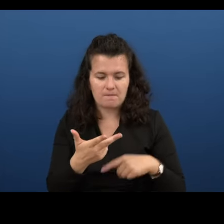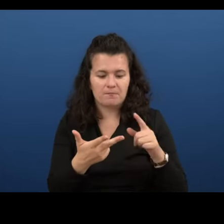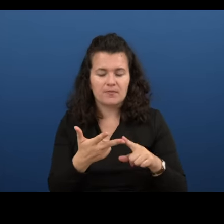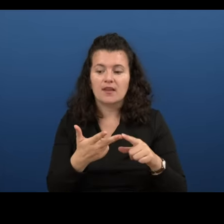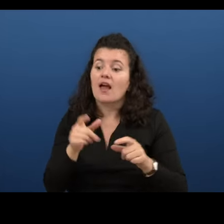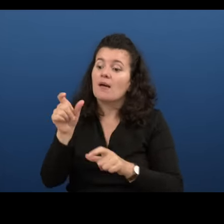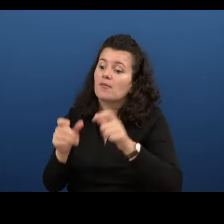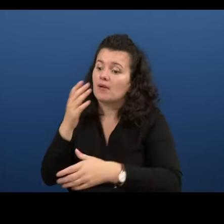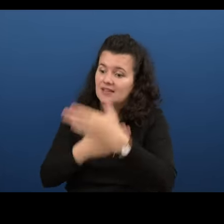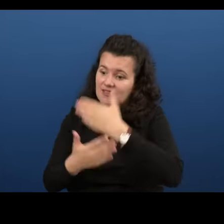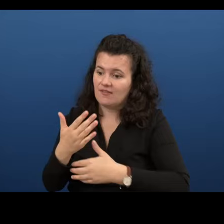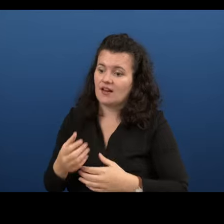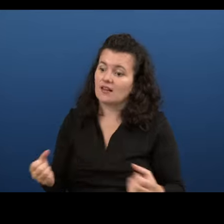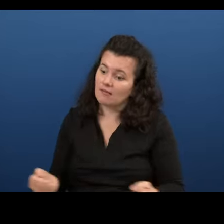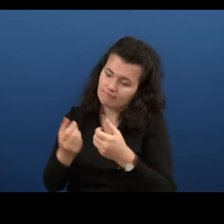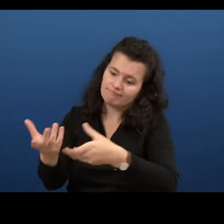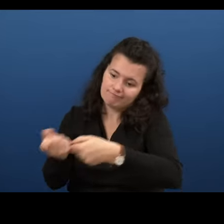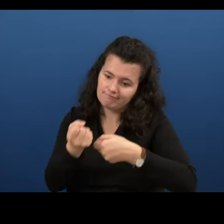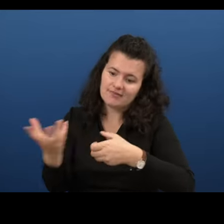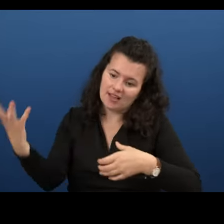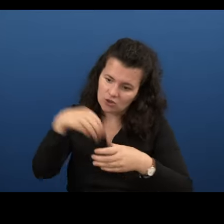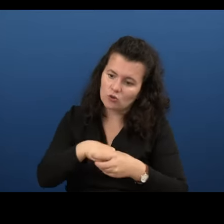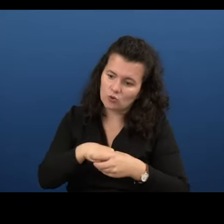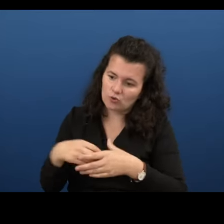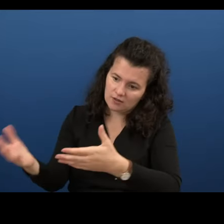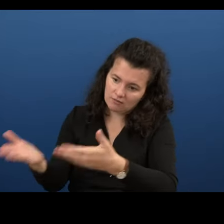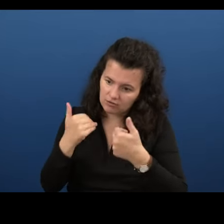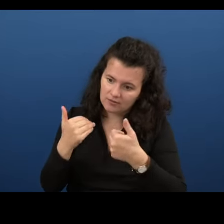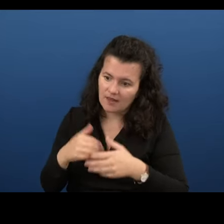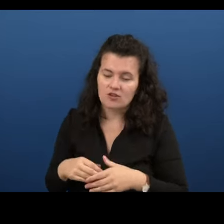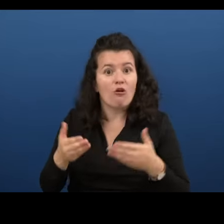12:05:03 And this is where now we give opportunities to people with disability now what places